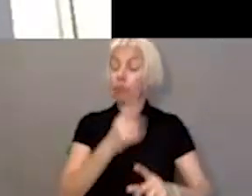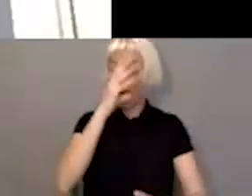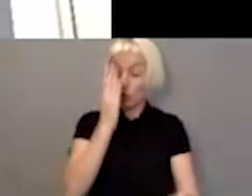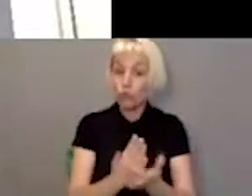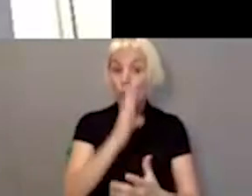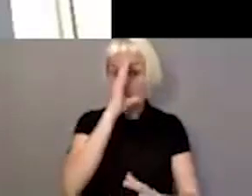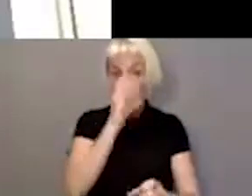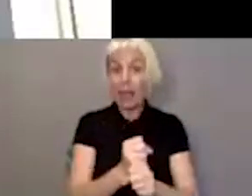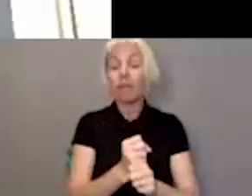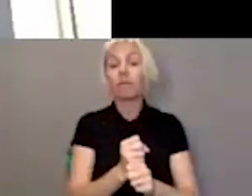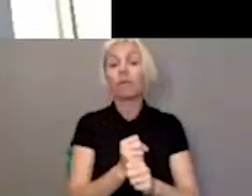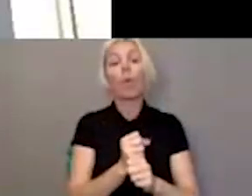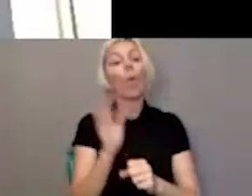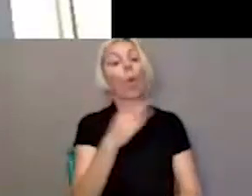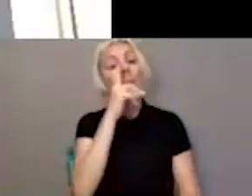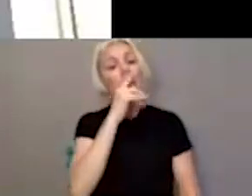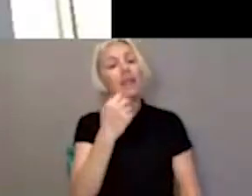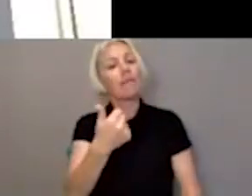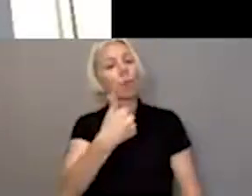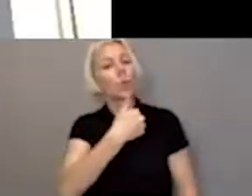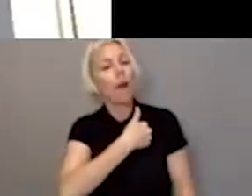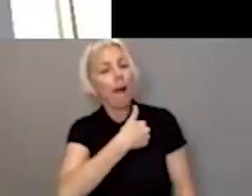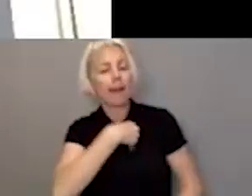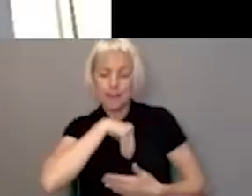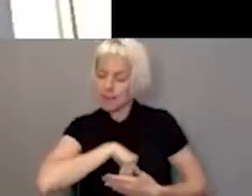believe we can make a difference and that we can be who we need to be.